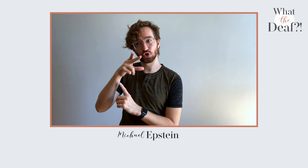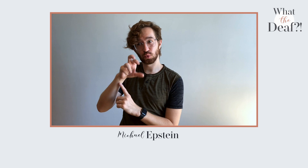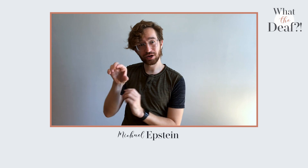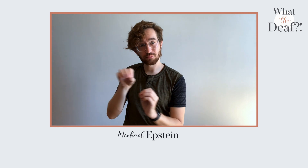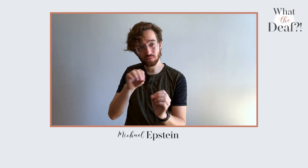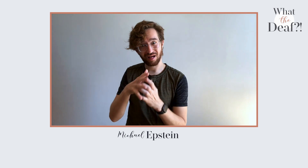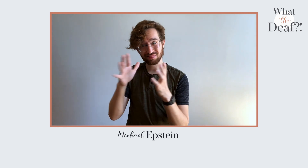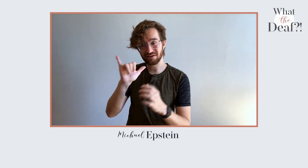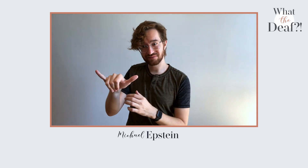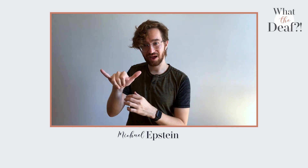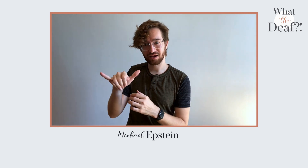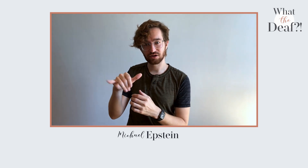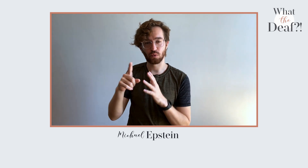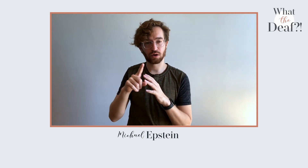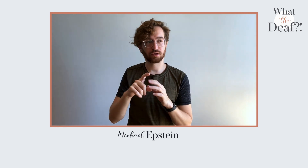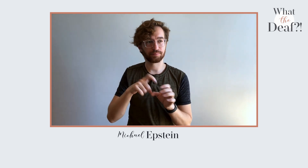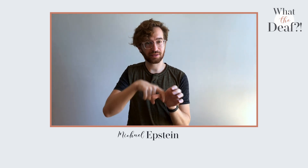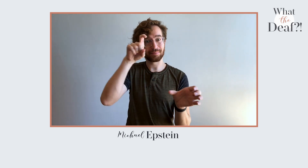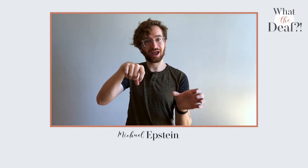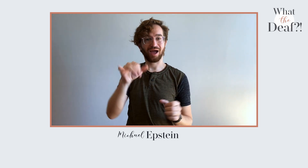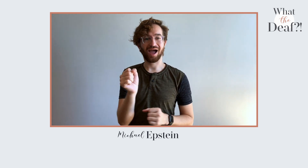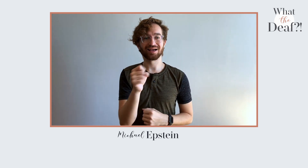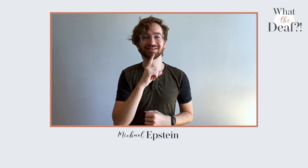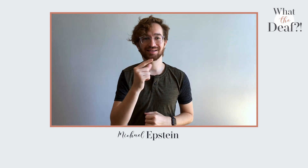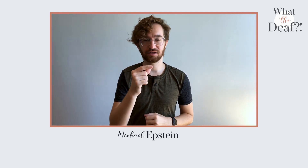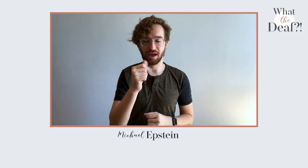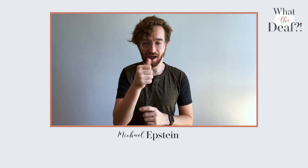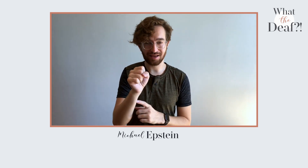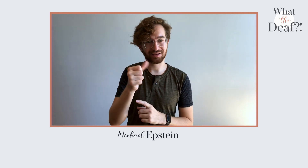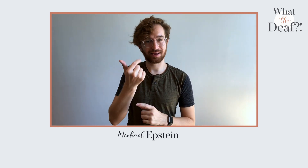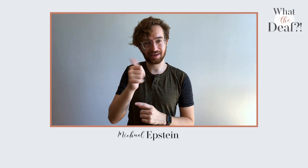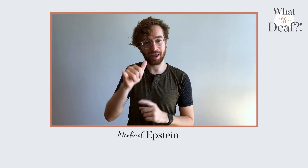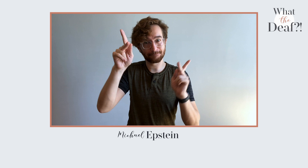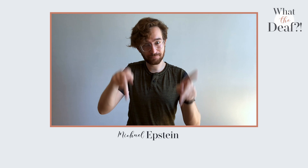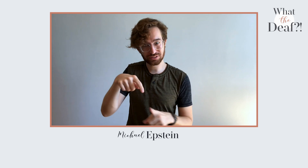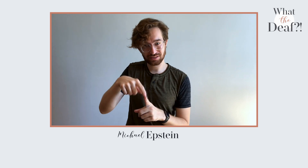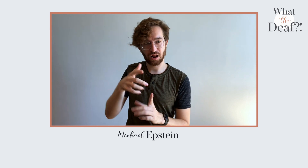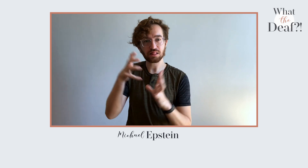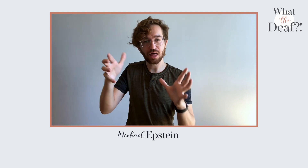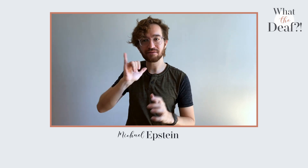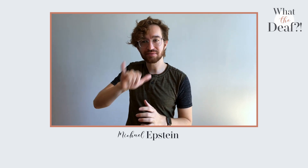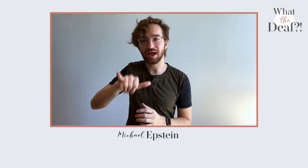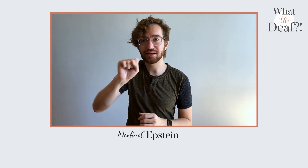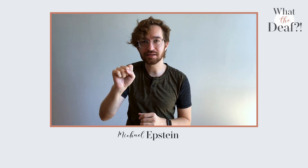And I think the queer movement or coming out as a gay person, I feel like a lot of that